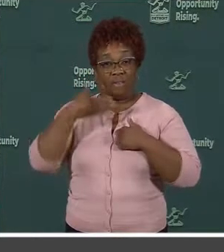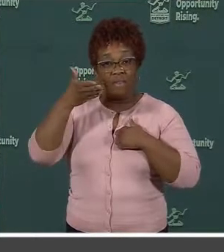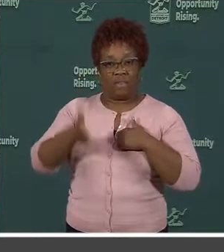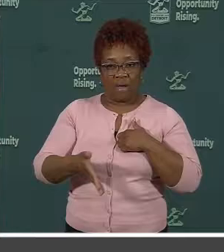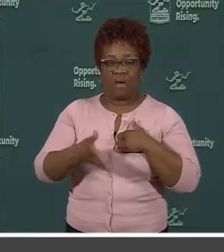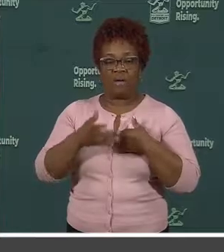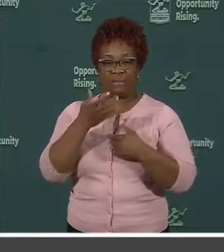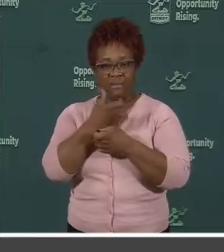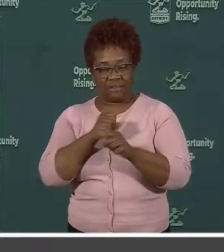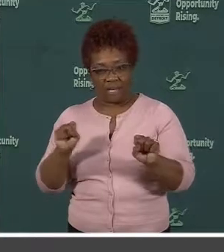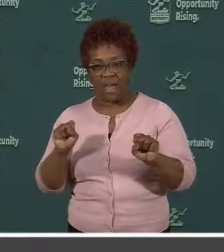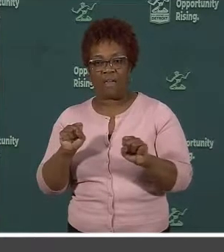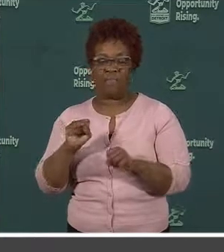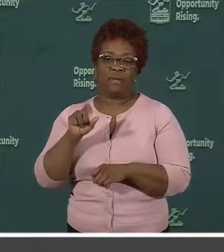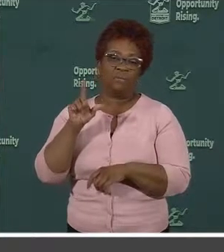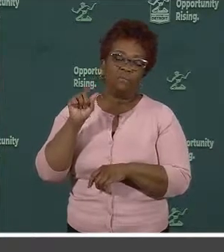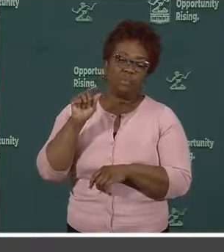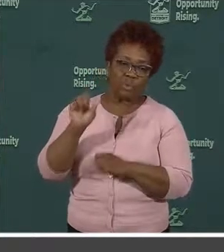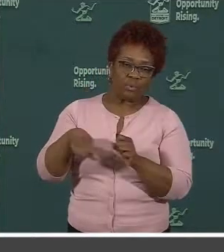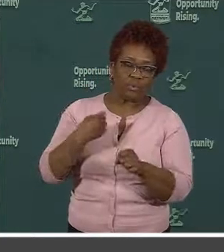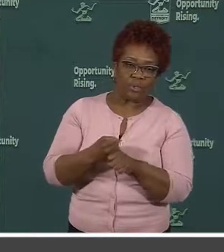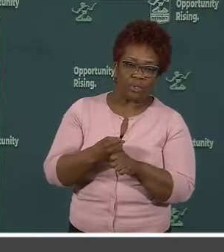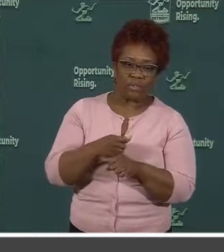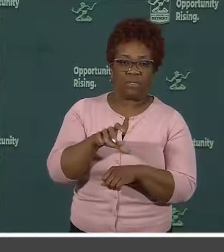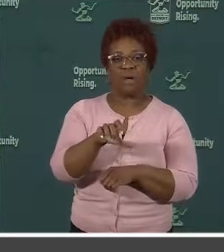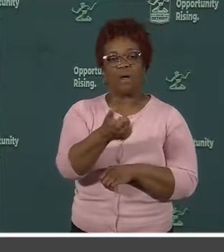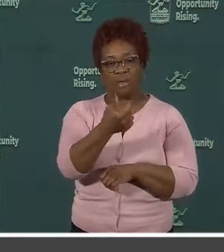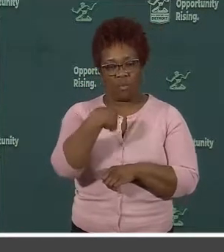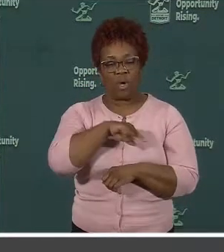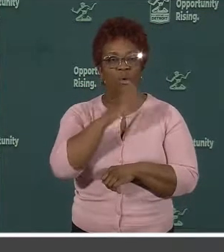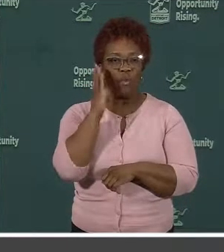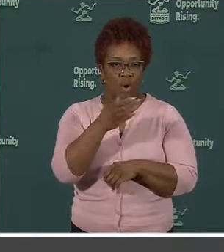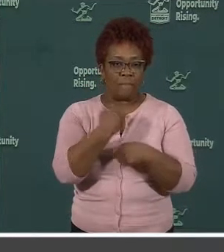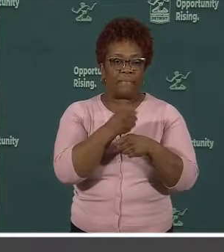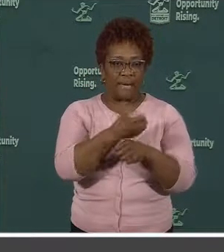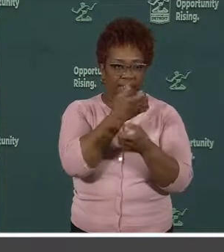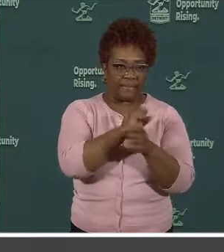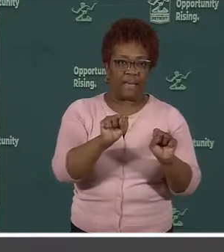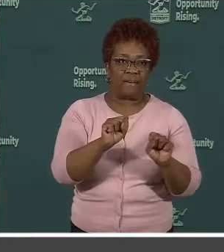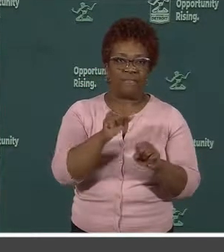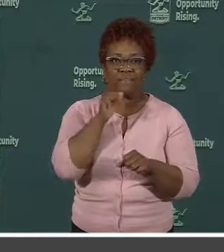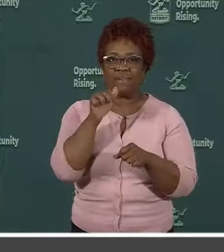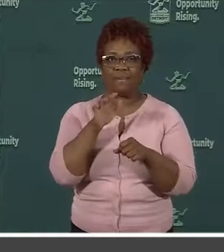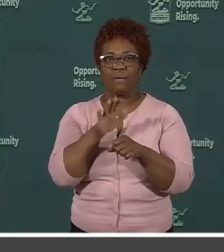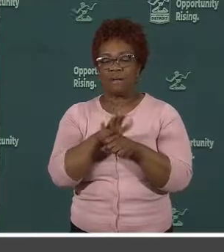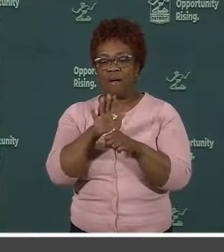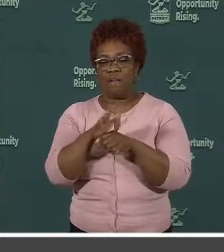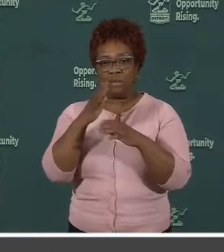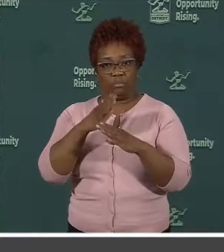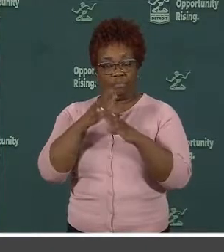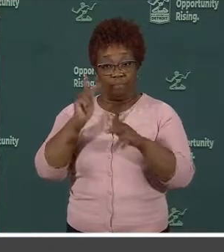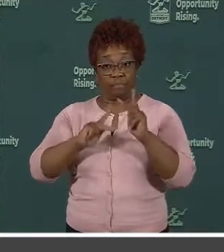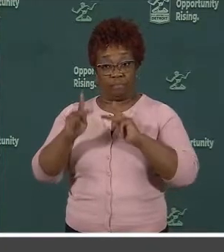TO SECURE EVERY SINGLE ONE BUT IT ISN'T ENOUGH TO PROTECT THE PEOPLE WHO ARE THERE NOW WE NEED TO BUILD MORE UNITS AND